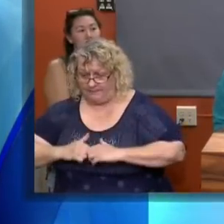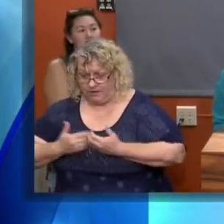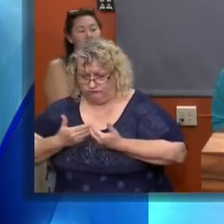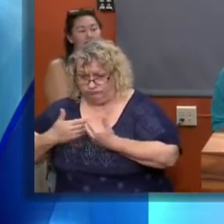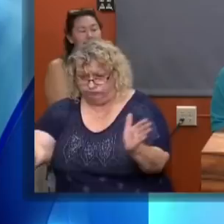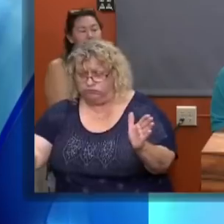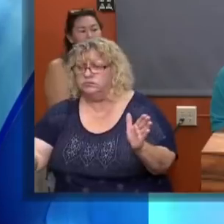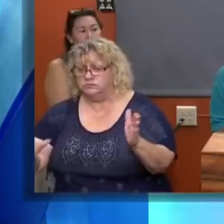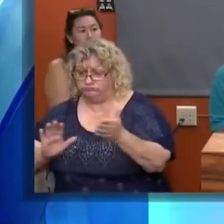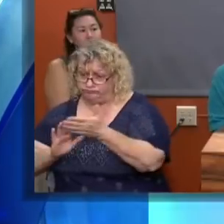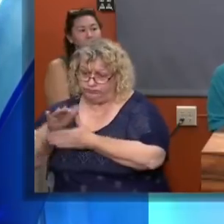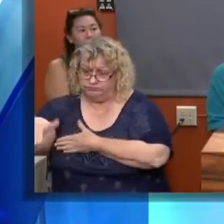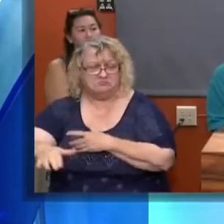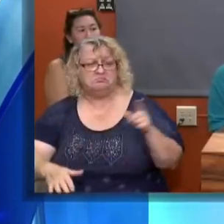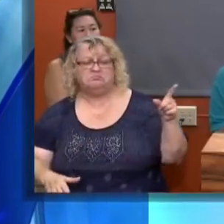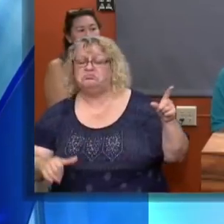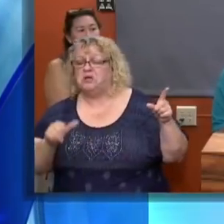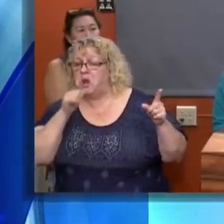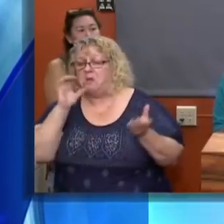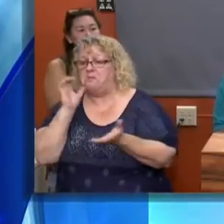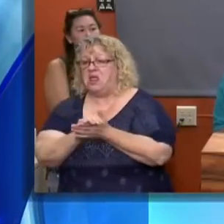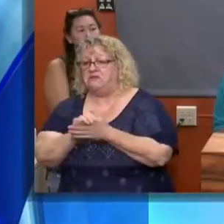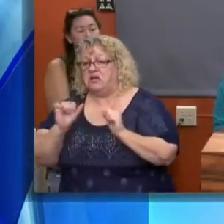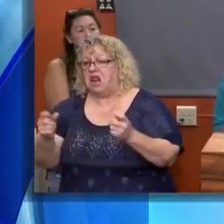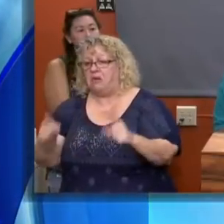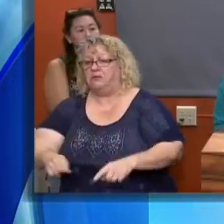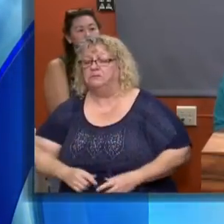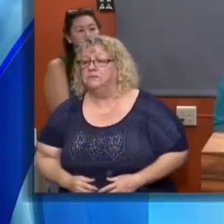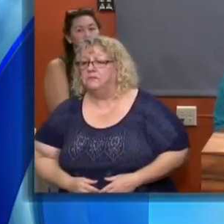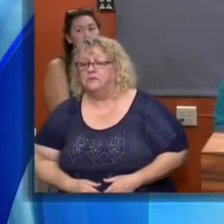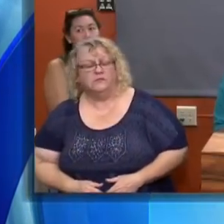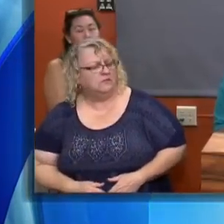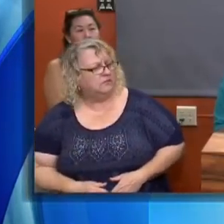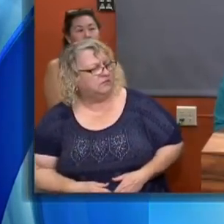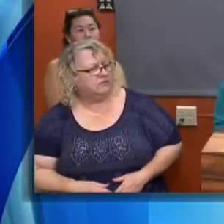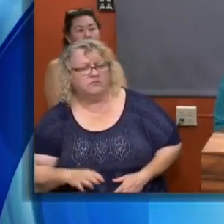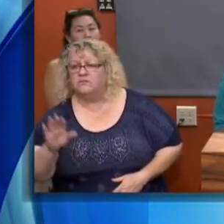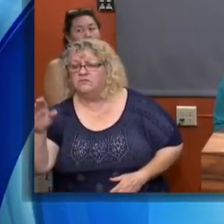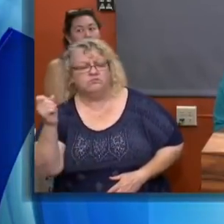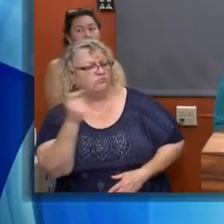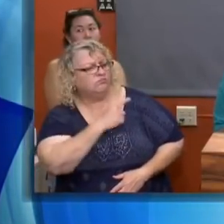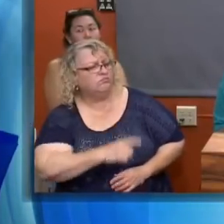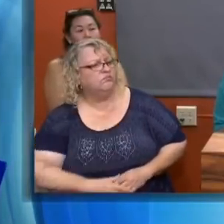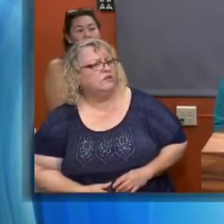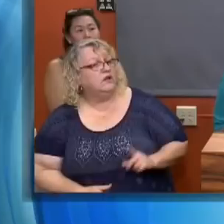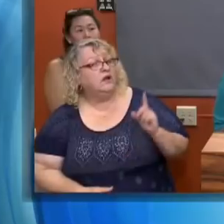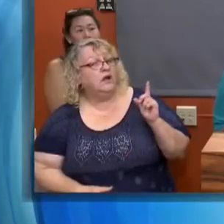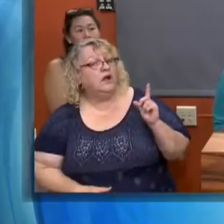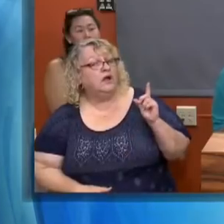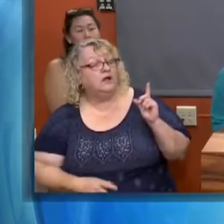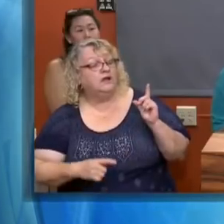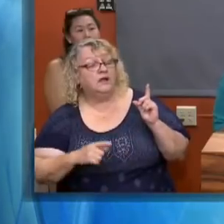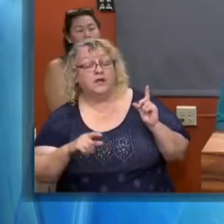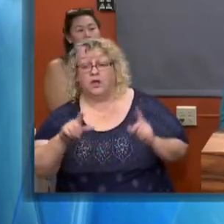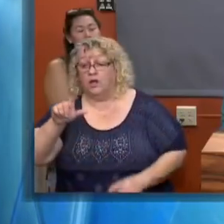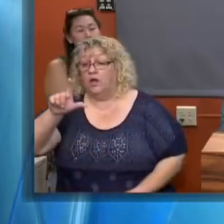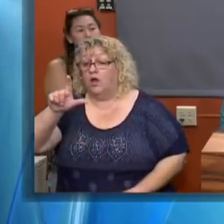IS THERE A POTENTIAL FOR THE DAM TO COLLAPSE? GORDON, I DON'T BELIEVE SO. YEAH.